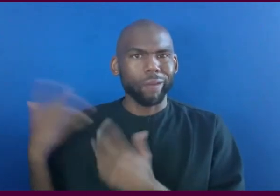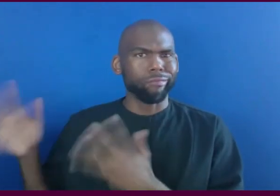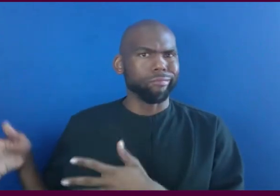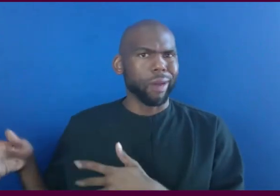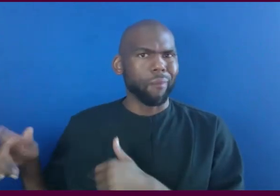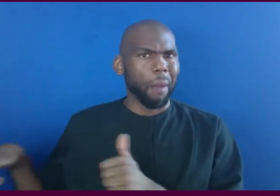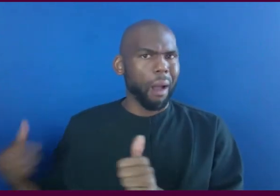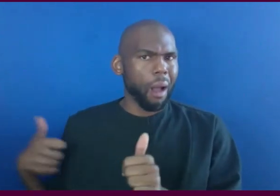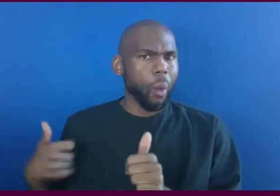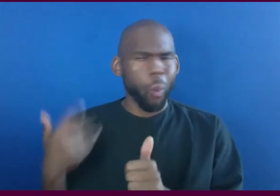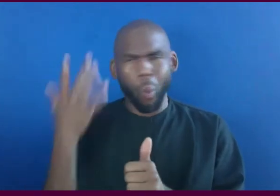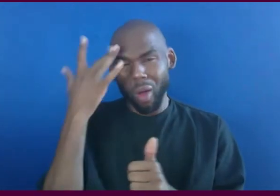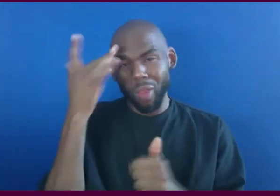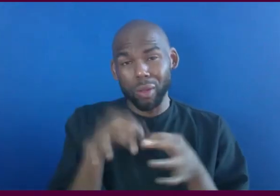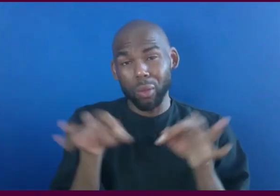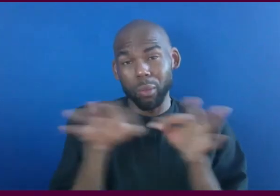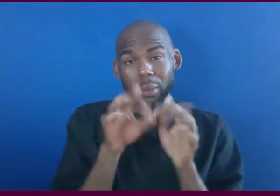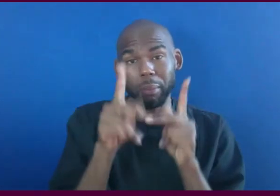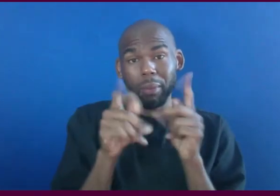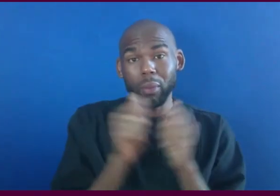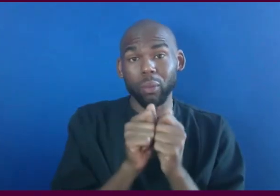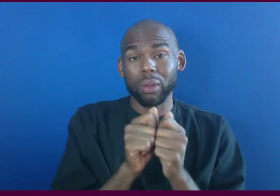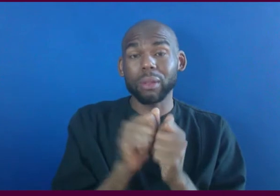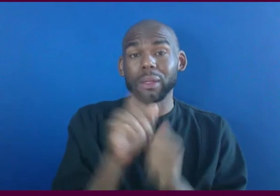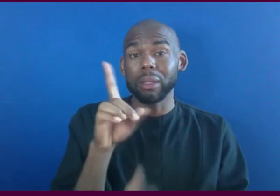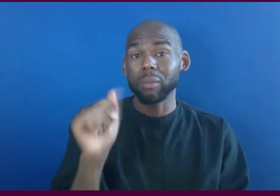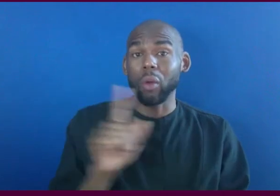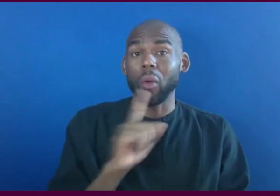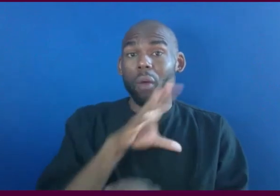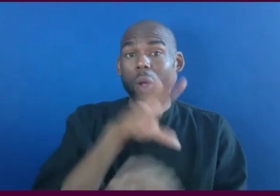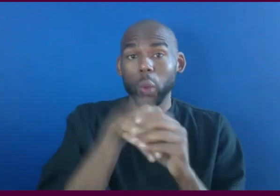Why is that so important that people disabilities are included?